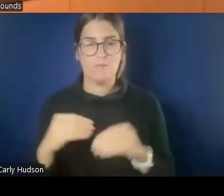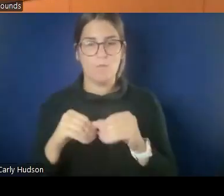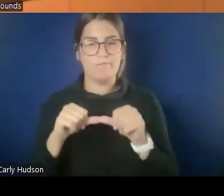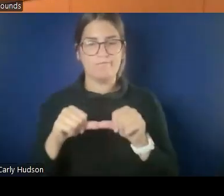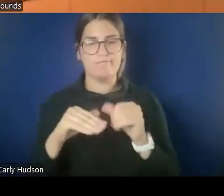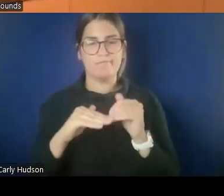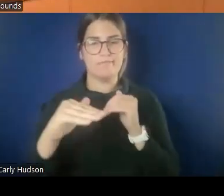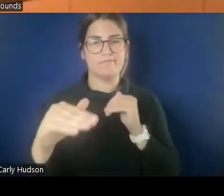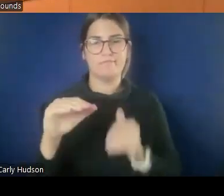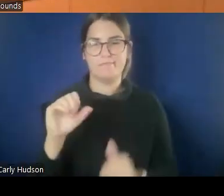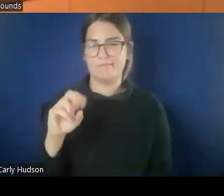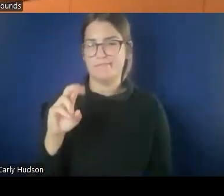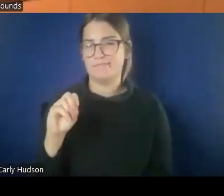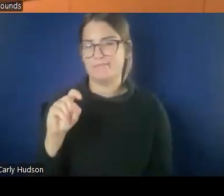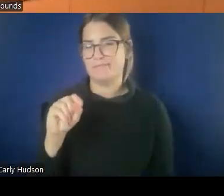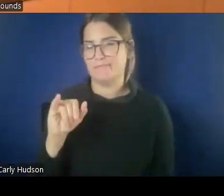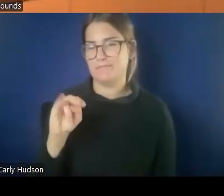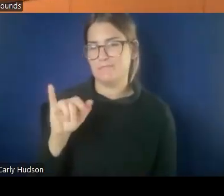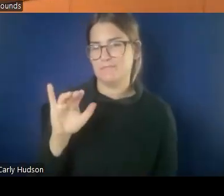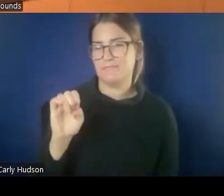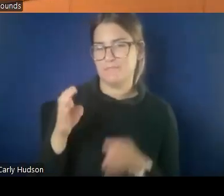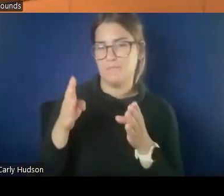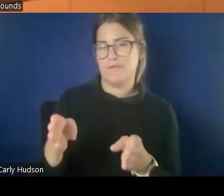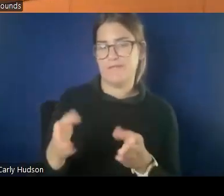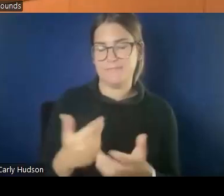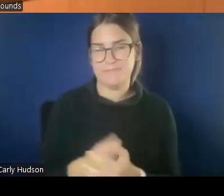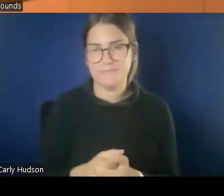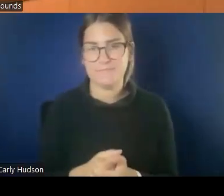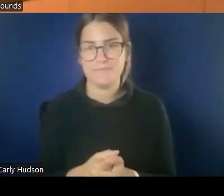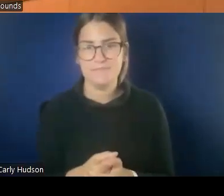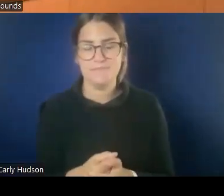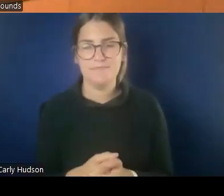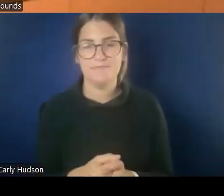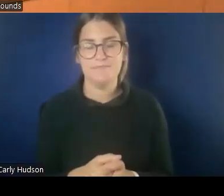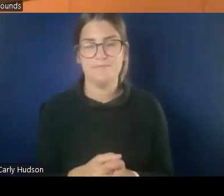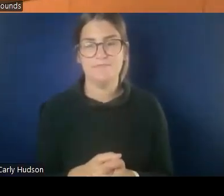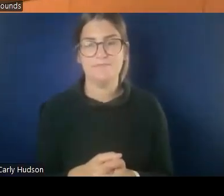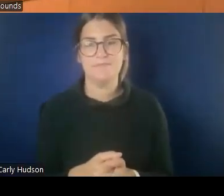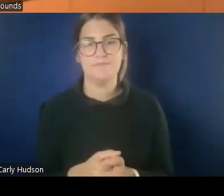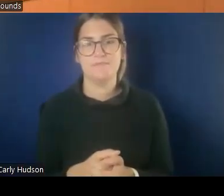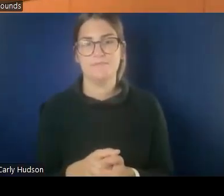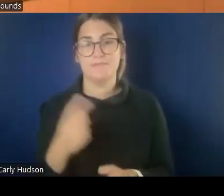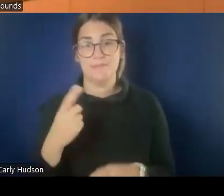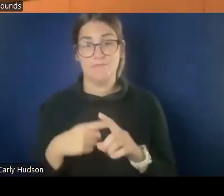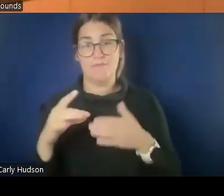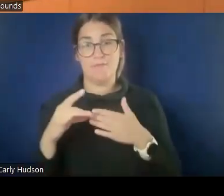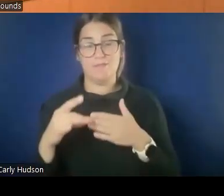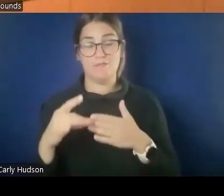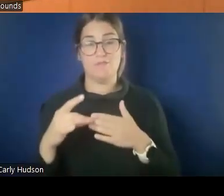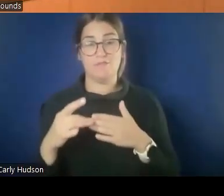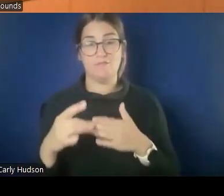um exploring thank you um I have someone from leadership um for the at the University level